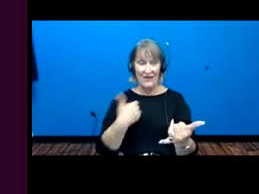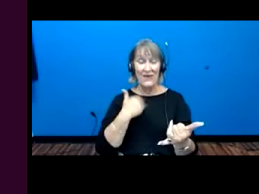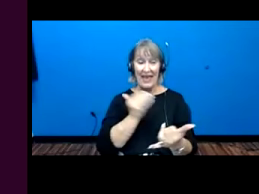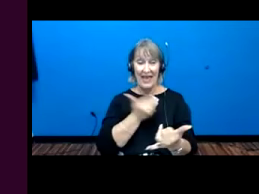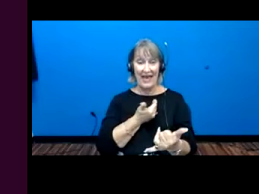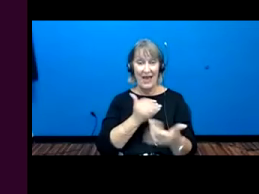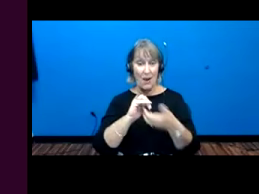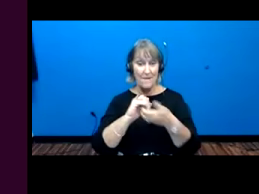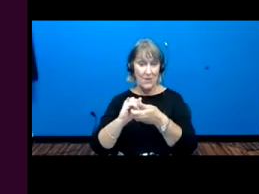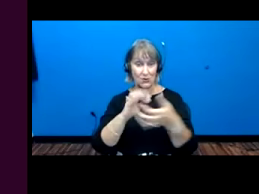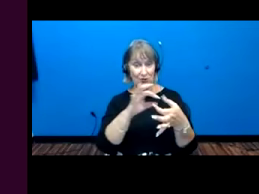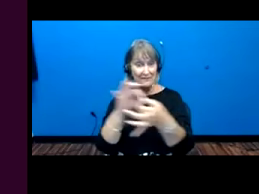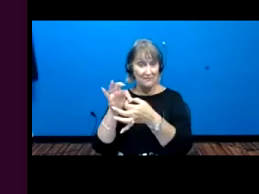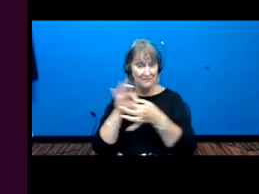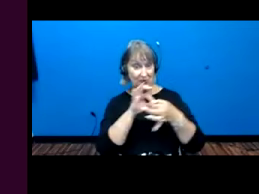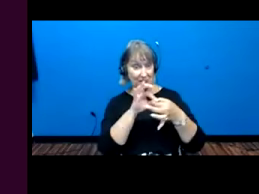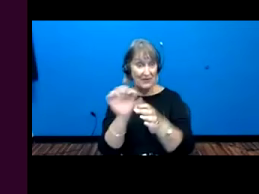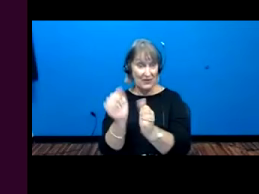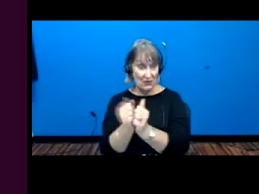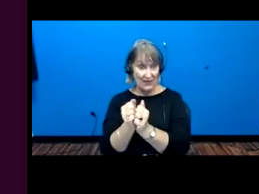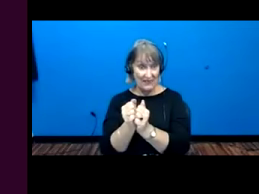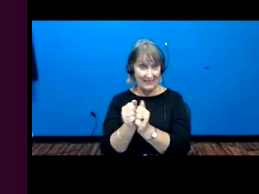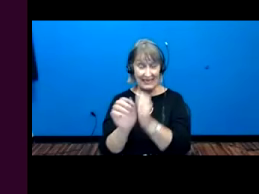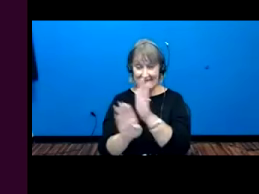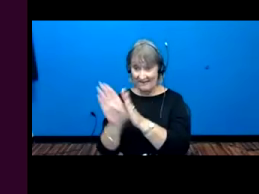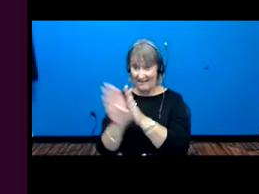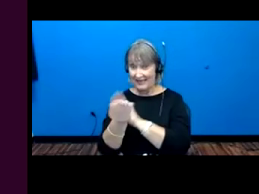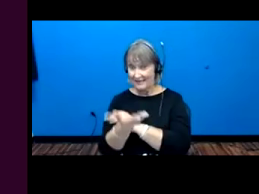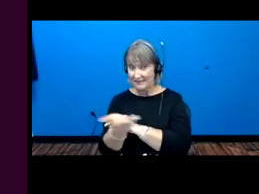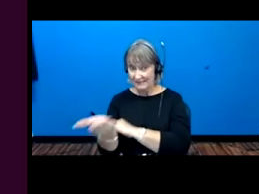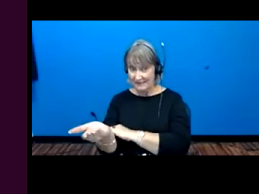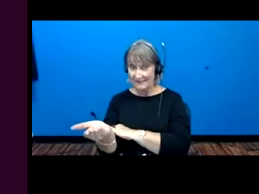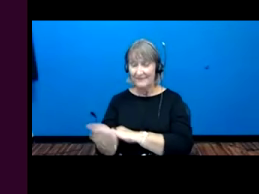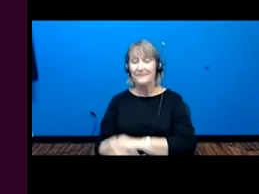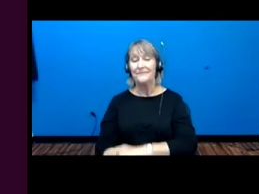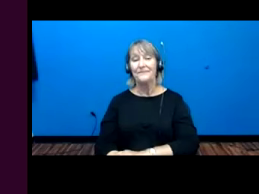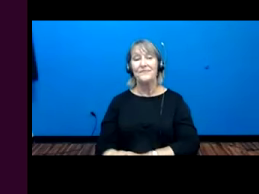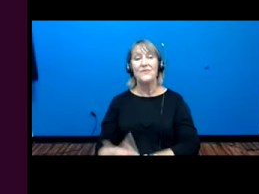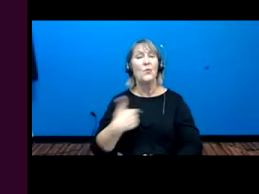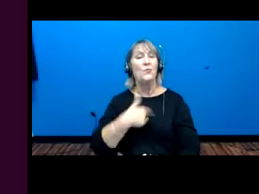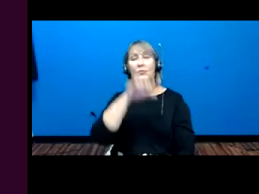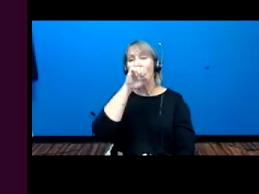that are involved in the project with development of materials, but we would love to have your logo,